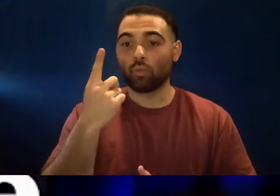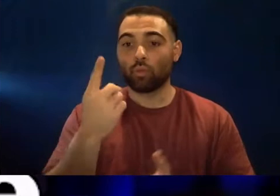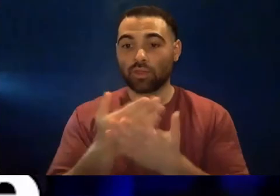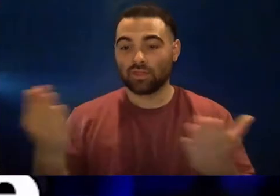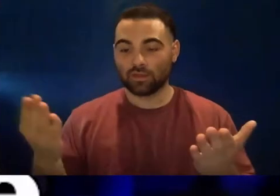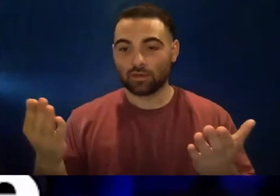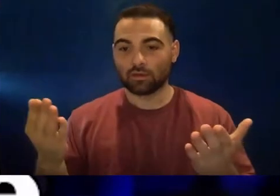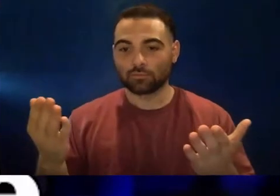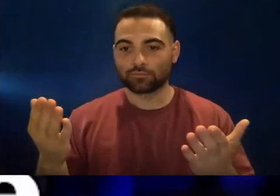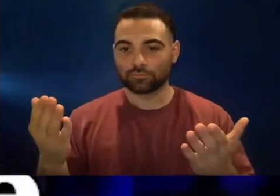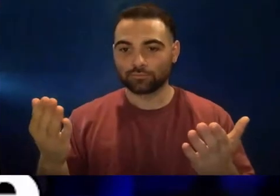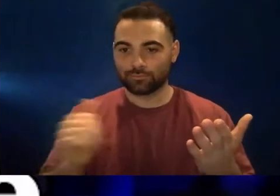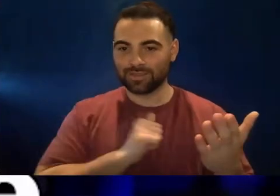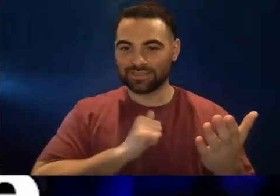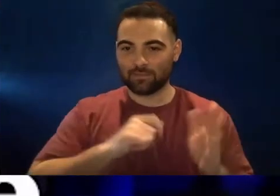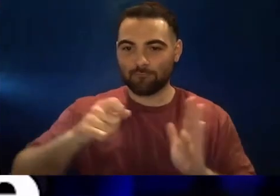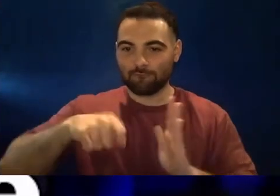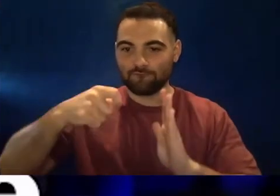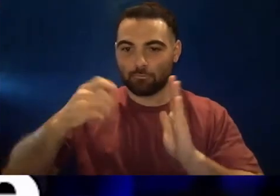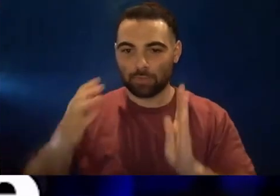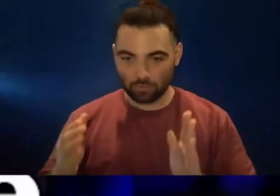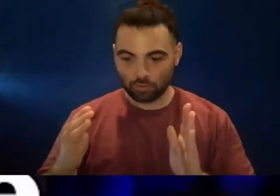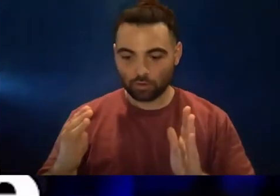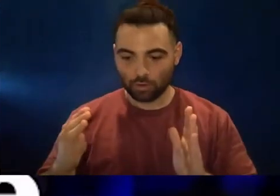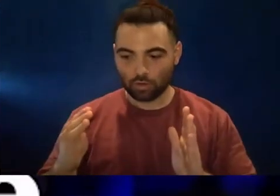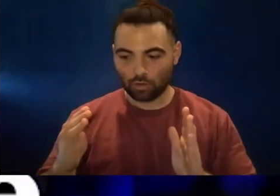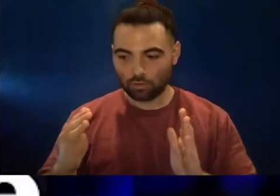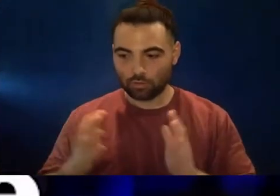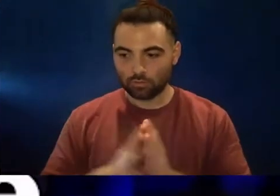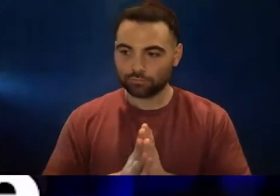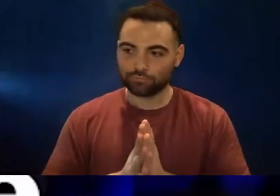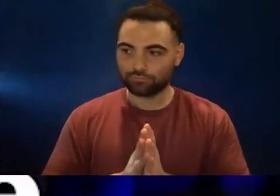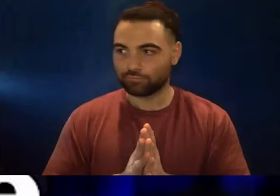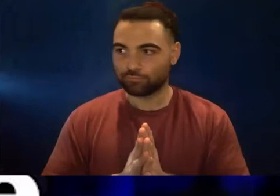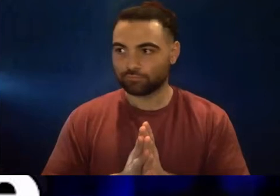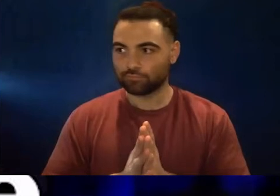as a filmmaker is the thought of covering a wider range